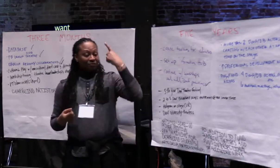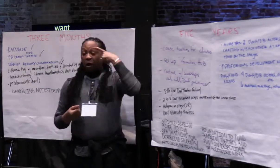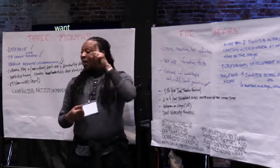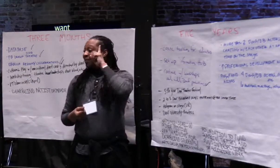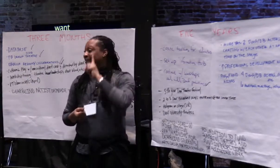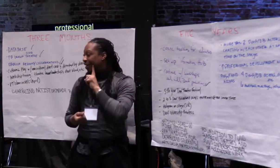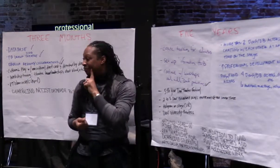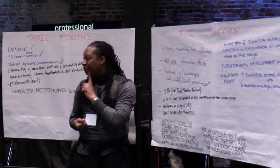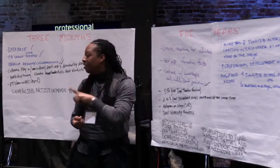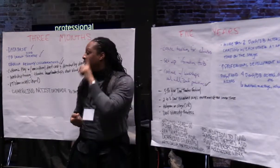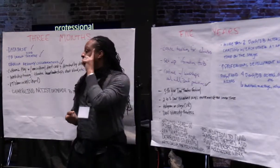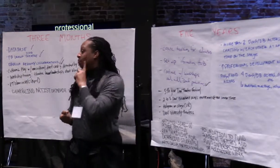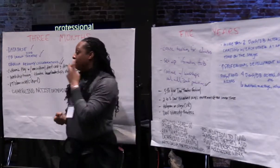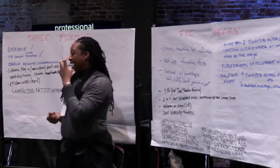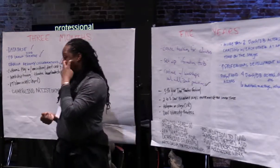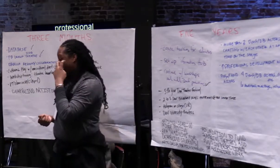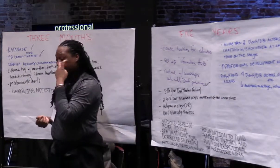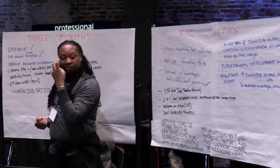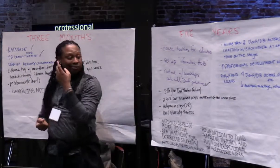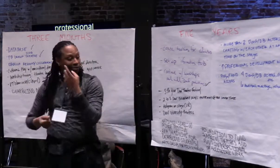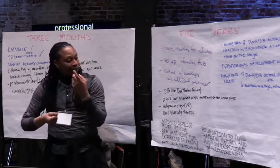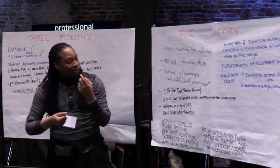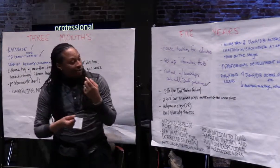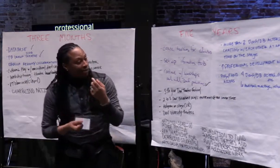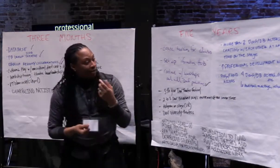We want to pool funds together